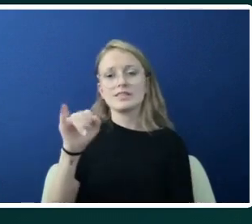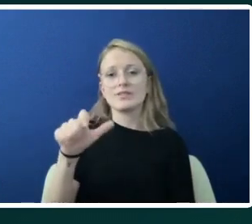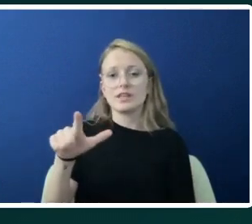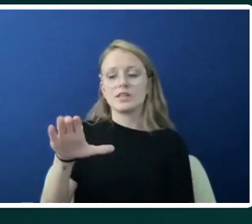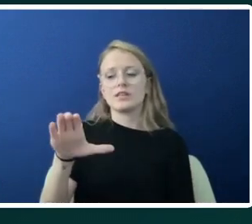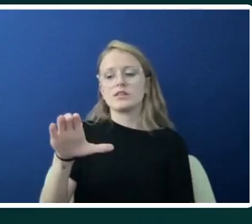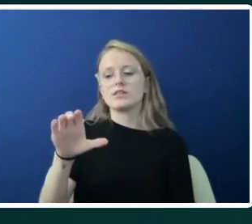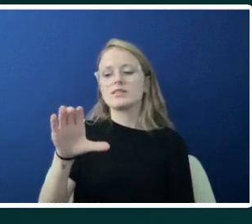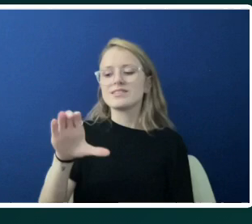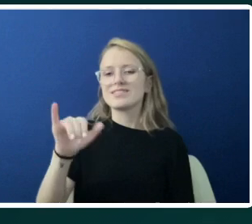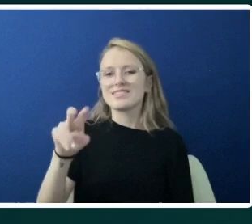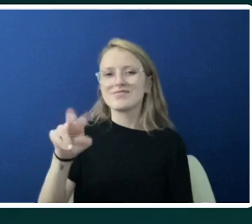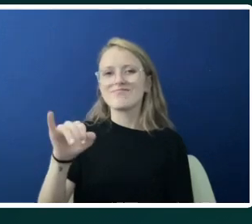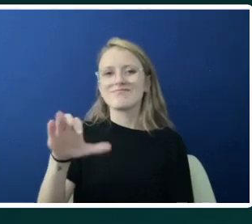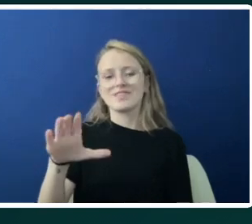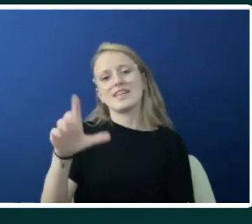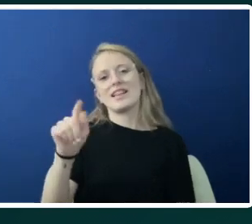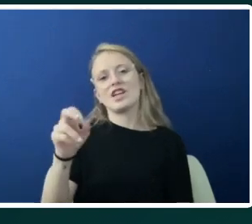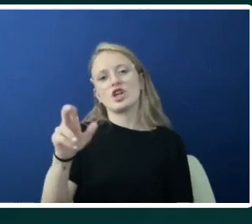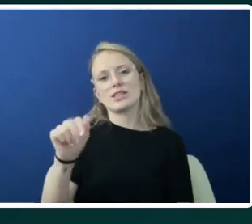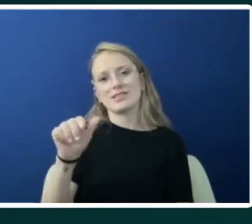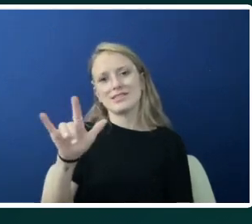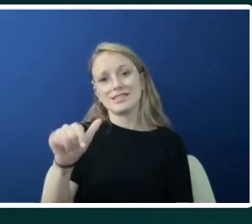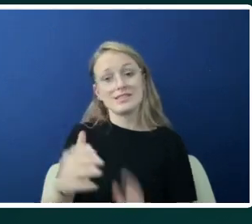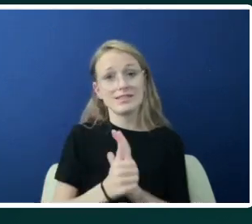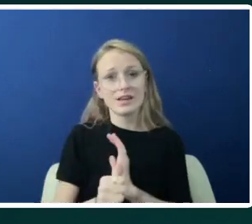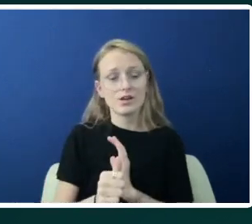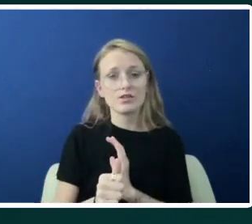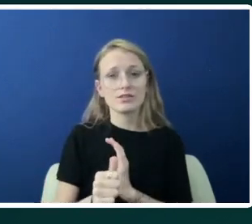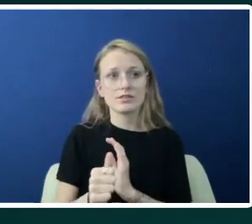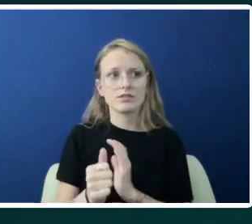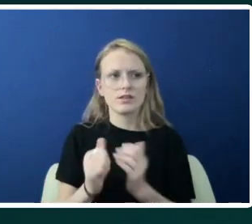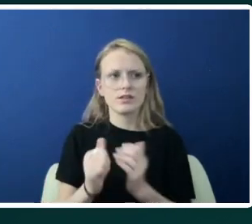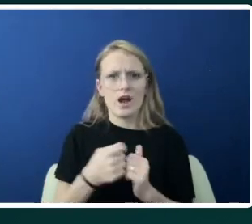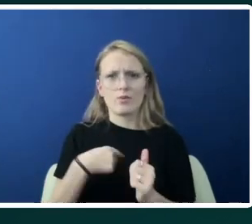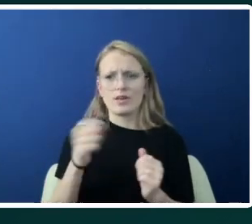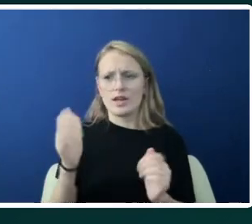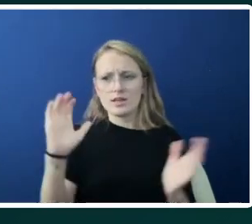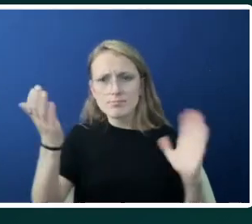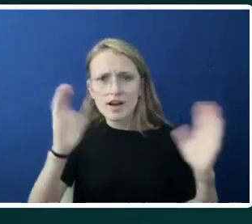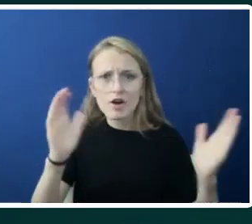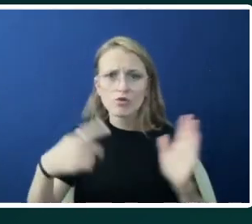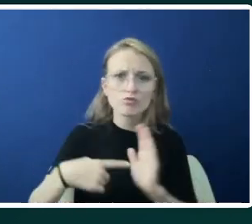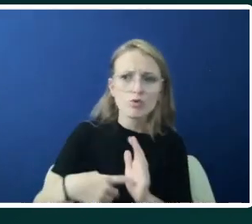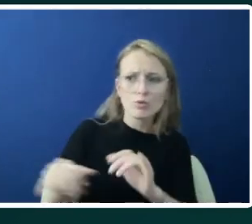to actually see how their experiences are similar to and different from others around the country.